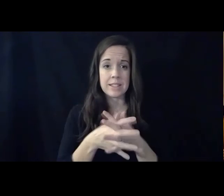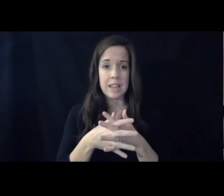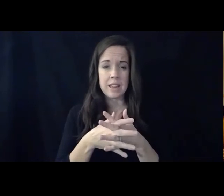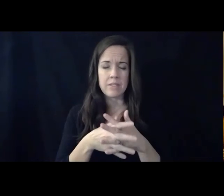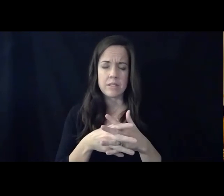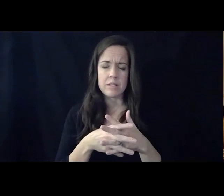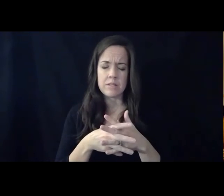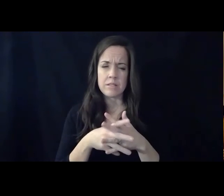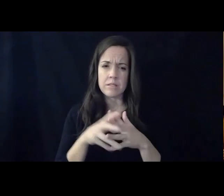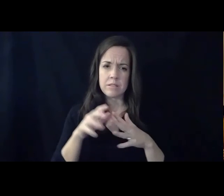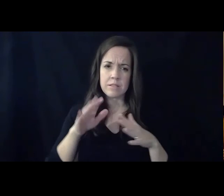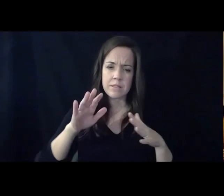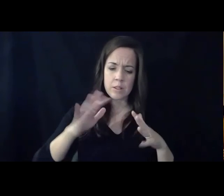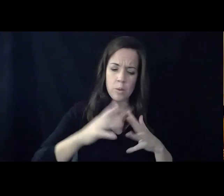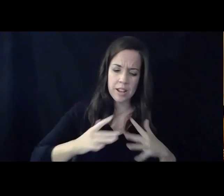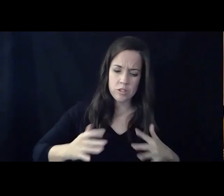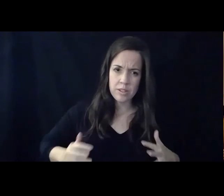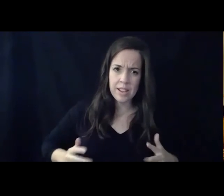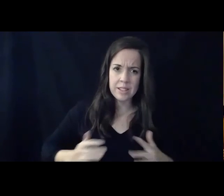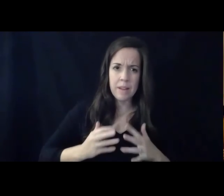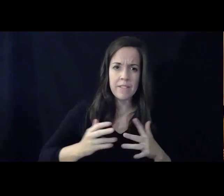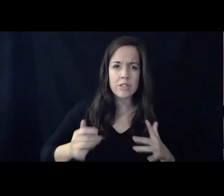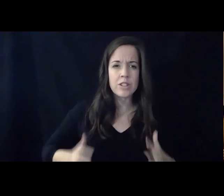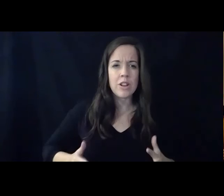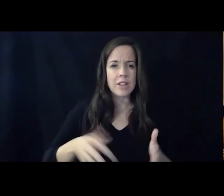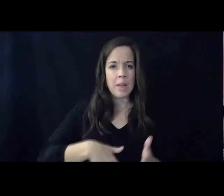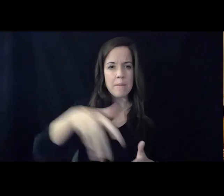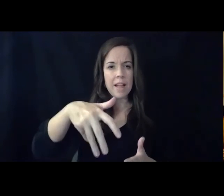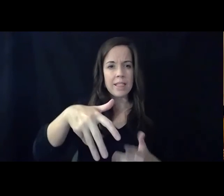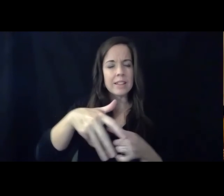over the barrow of my belly as he speaks, flesh distended beneath the blue tissue I wear for